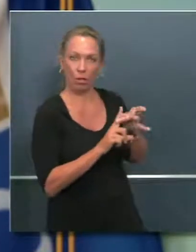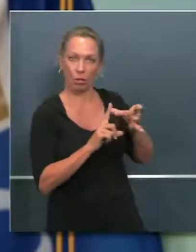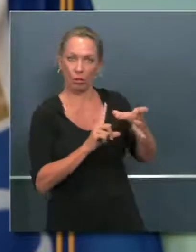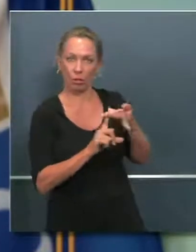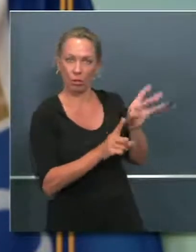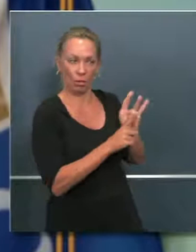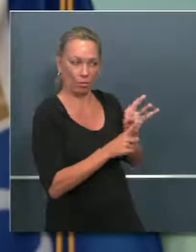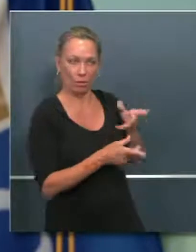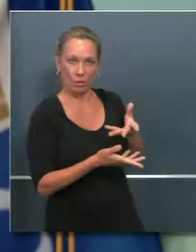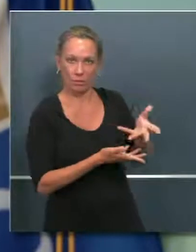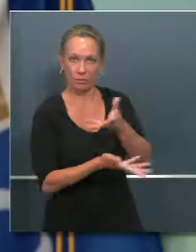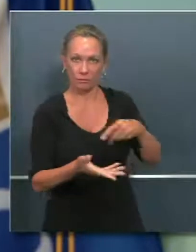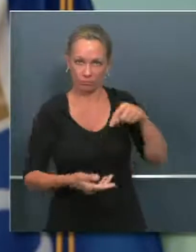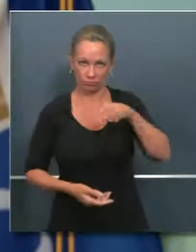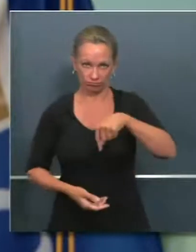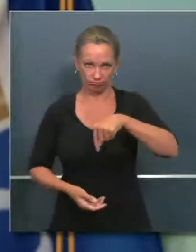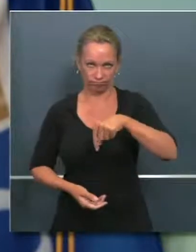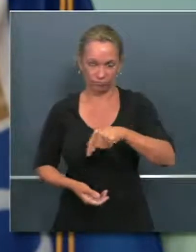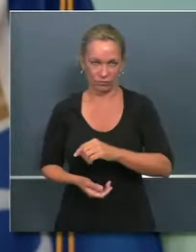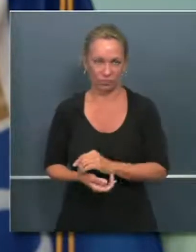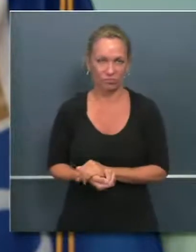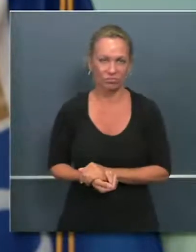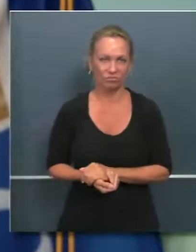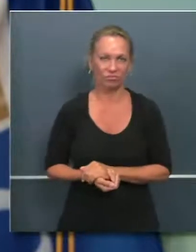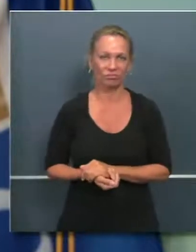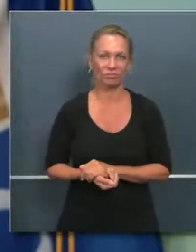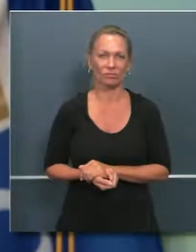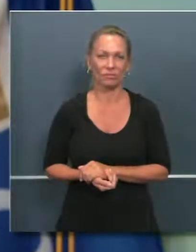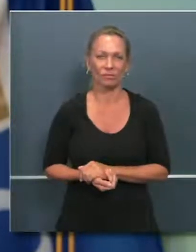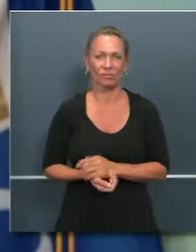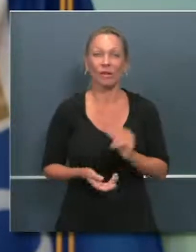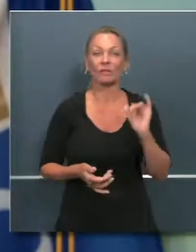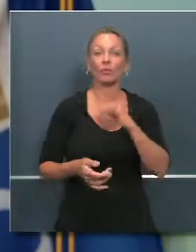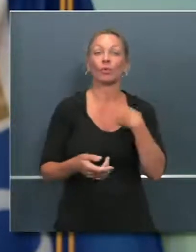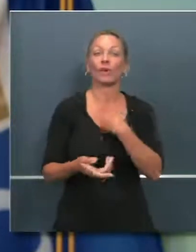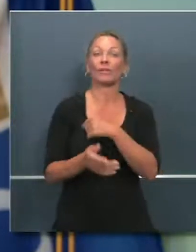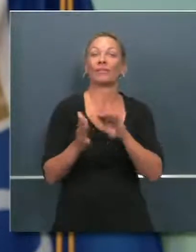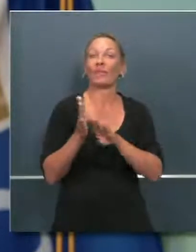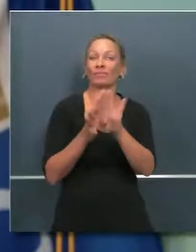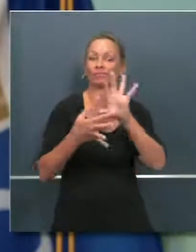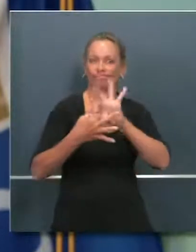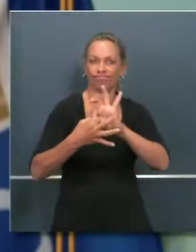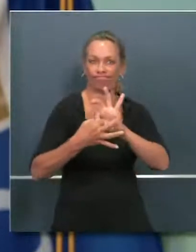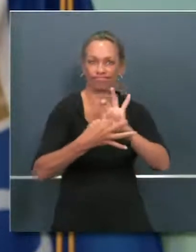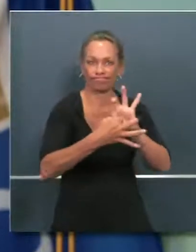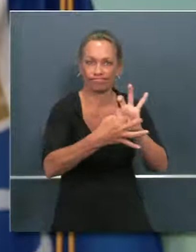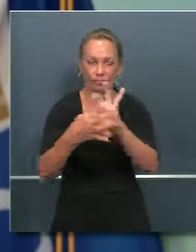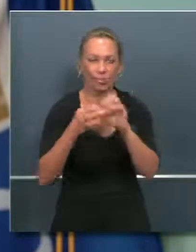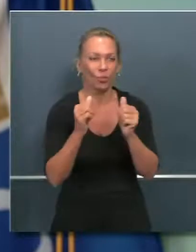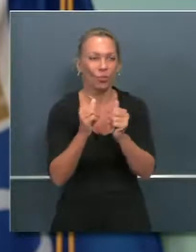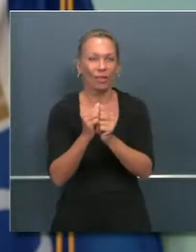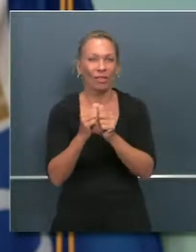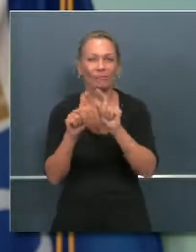partnerships with local health officials County elected officials all up and down the state of